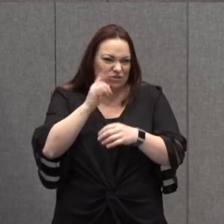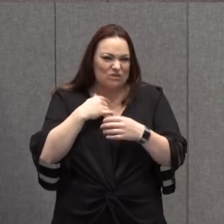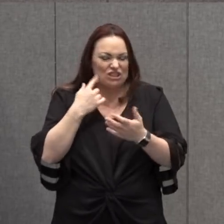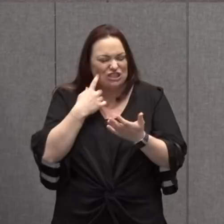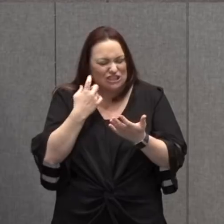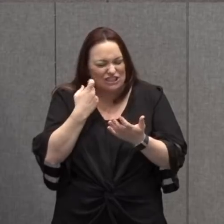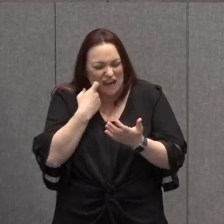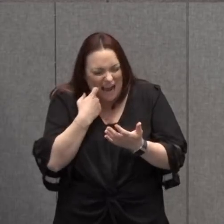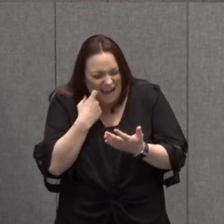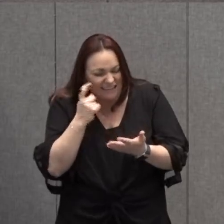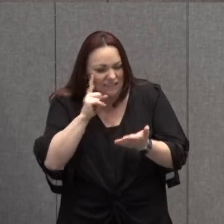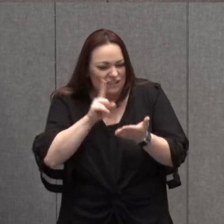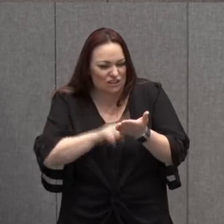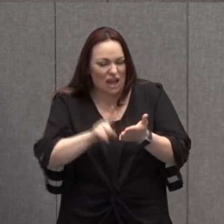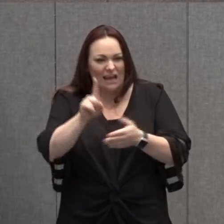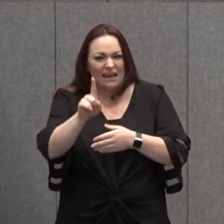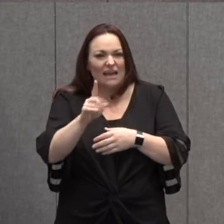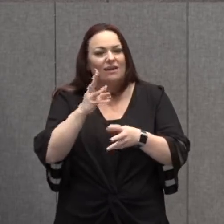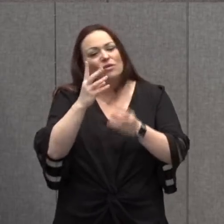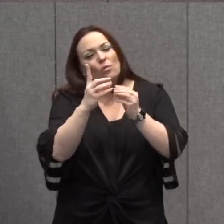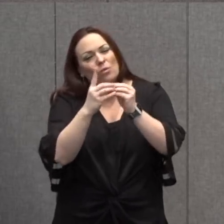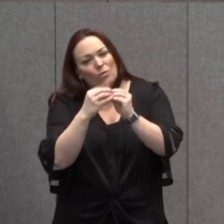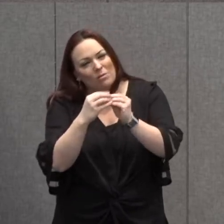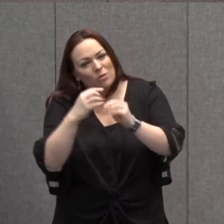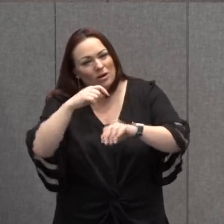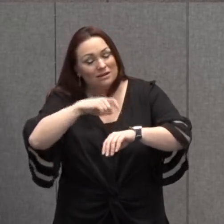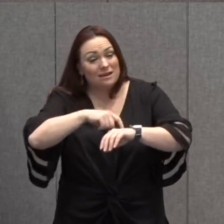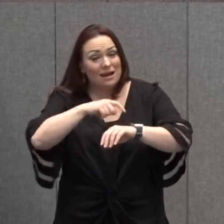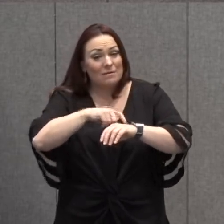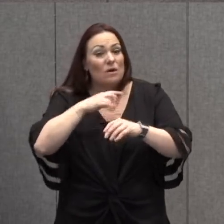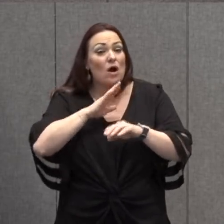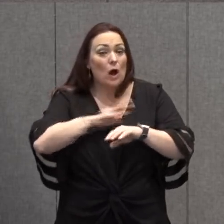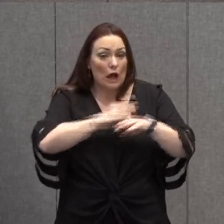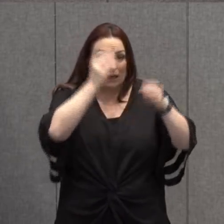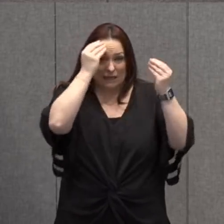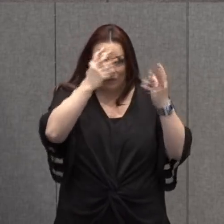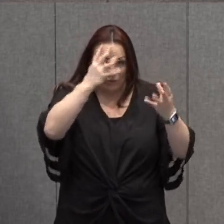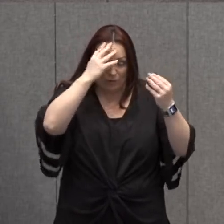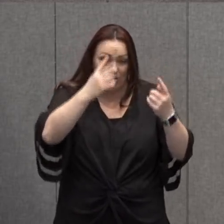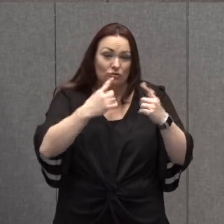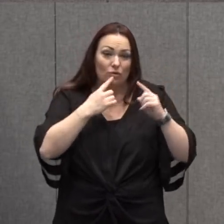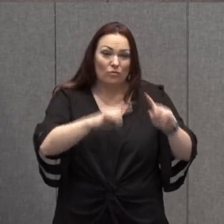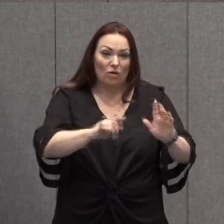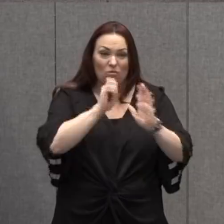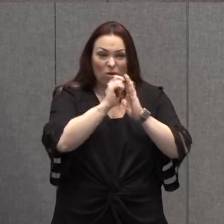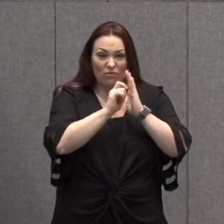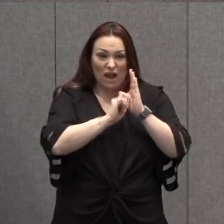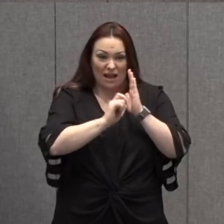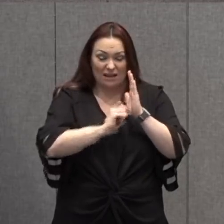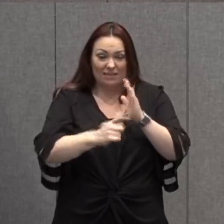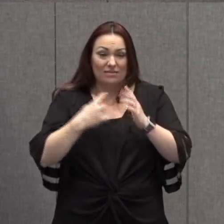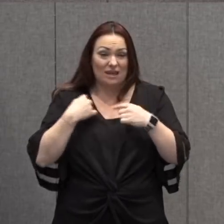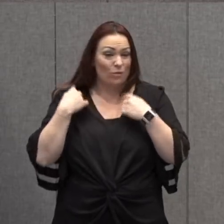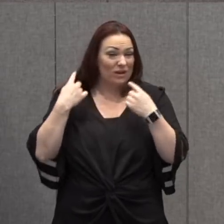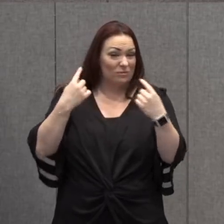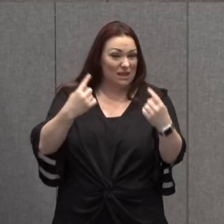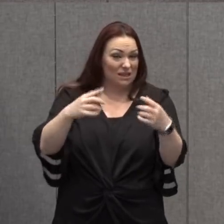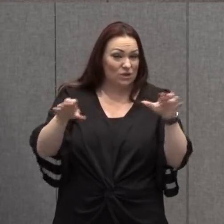on our informational report writing that we've done, that we've worked really hard on the last week and a half.